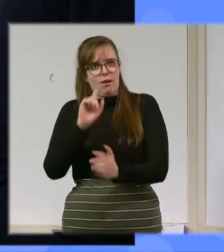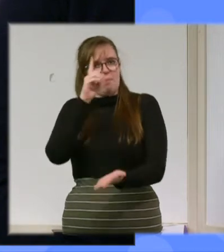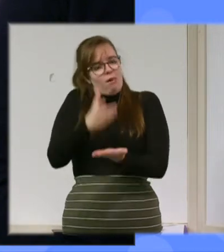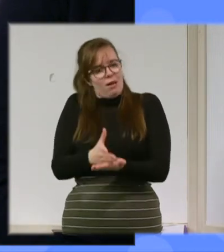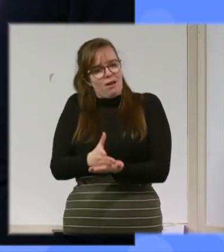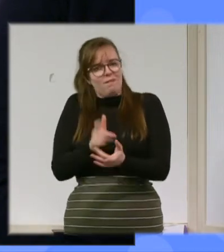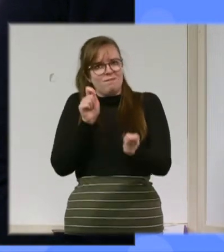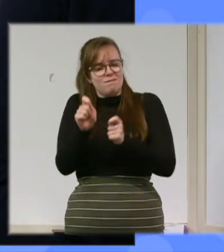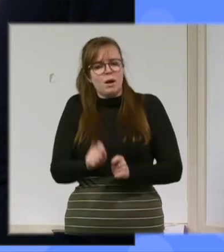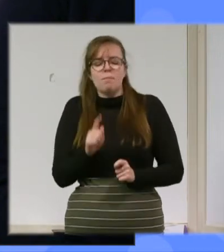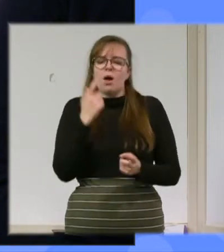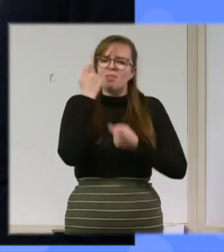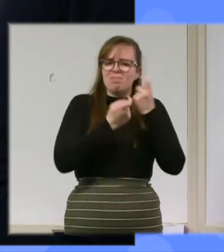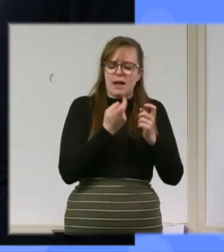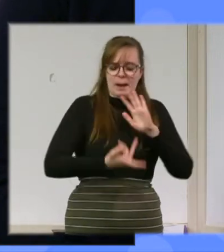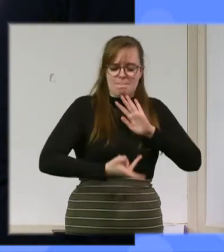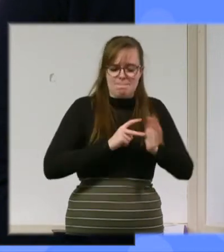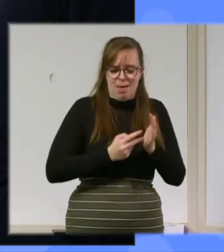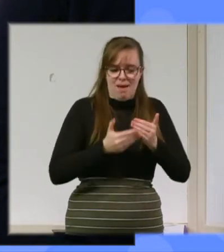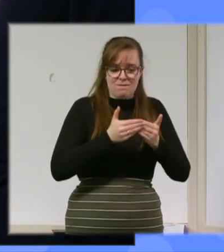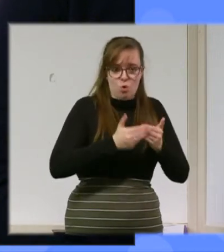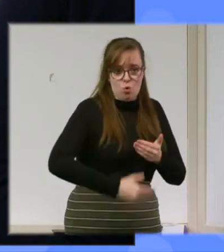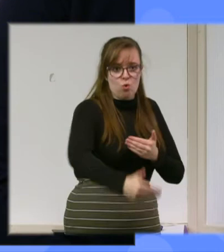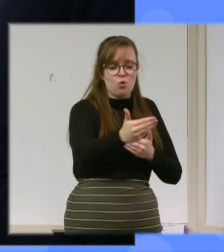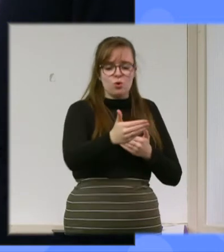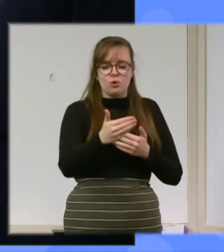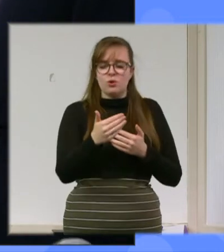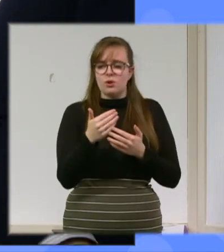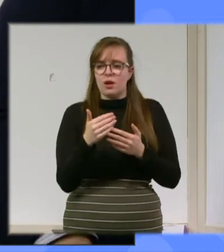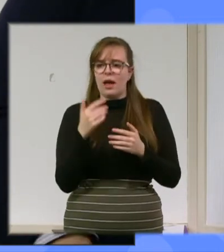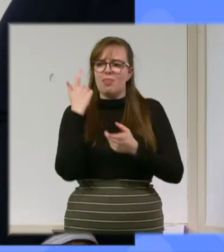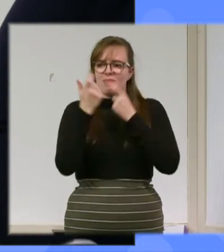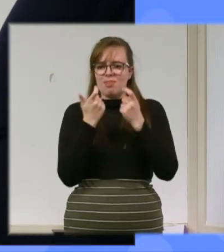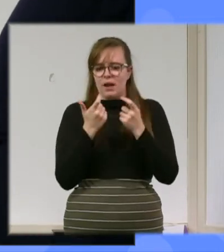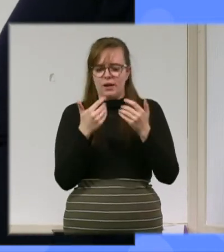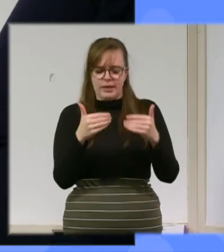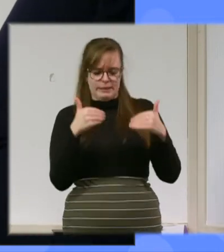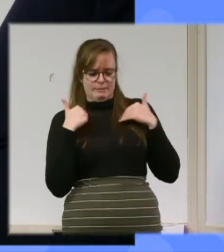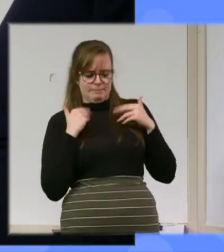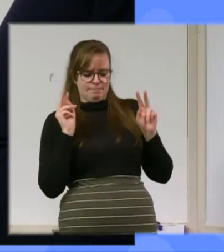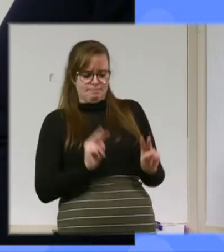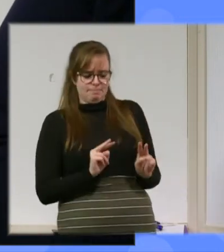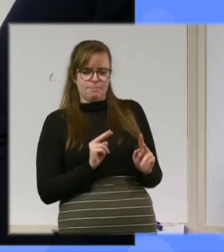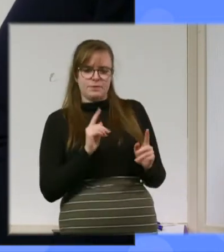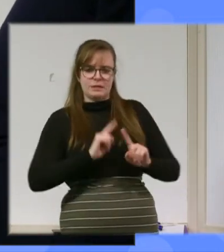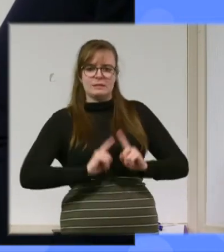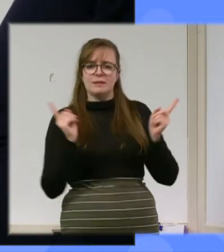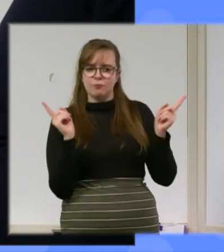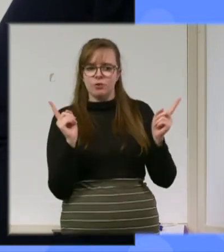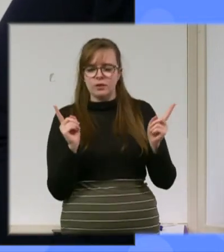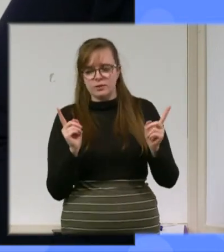plan it for the long term and to think with the box and of course you know and